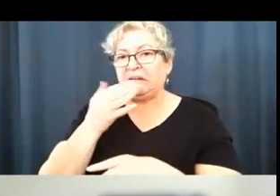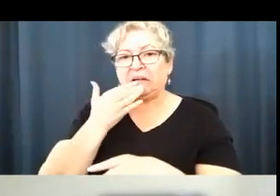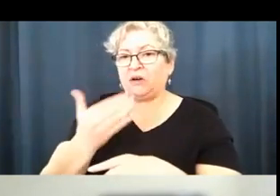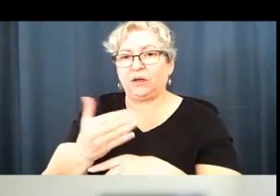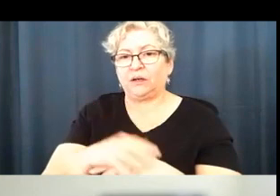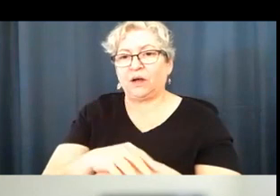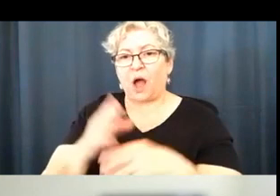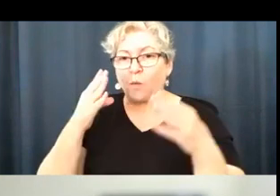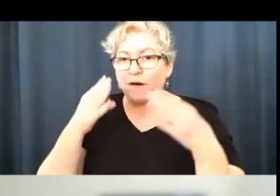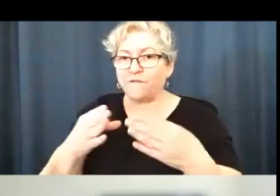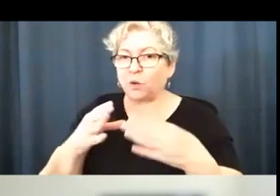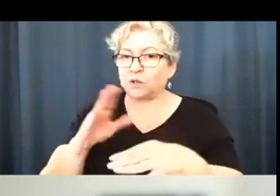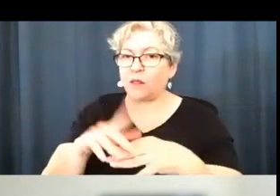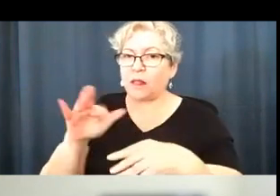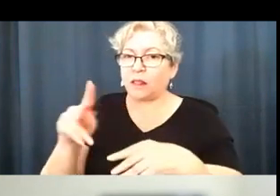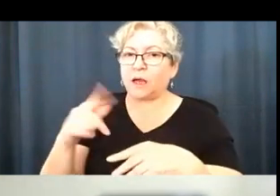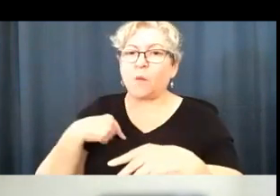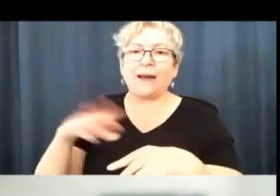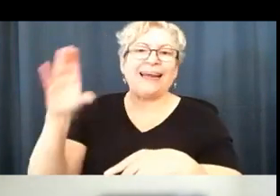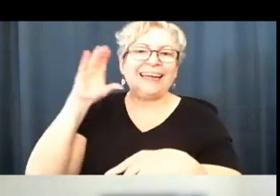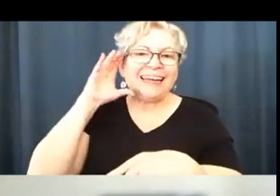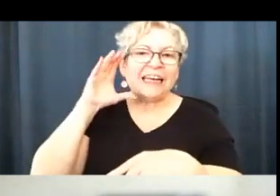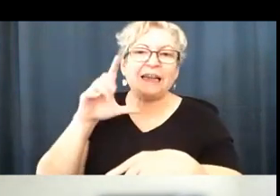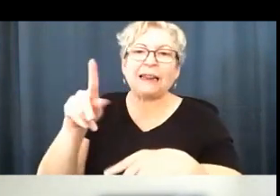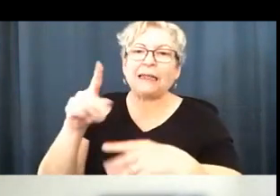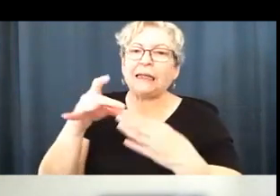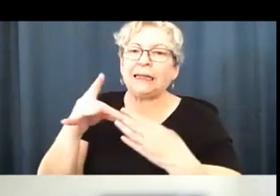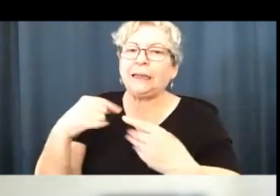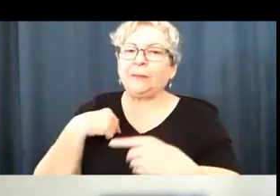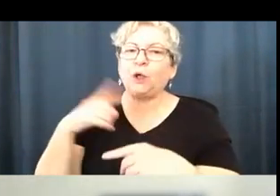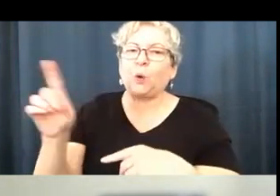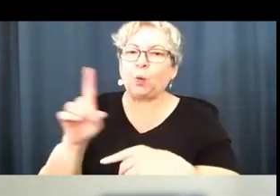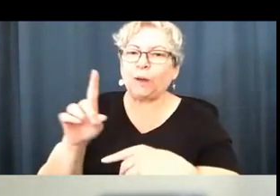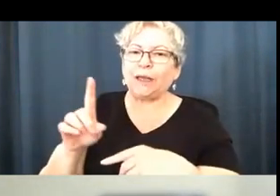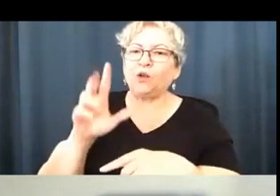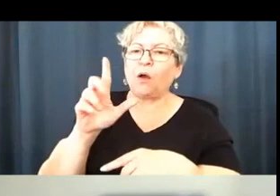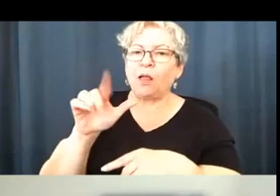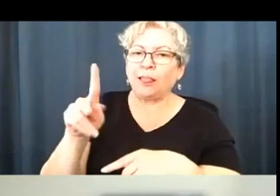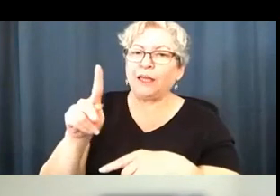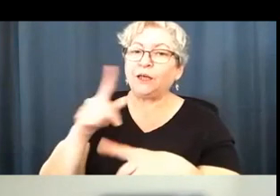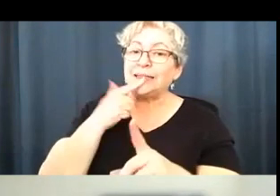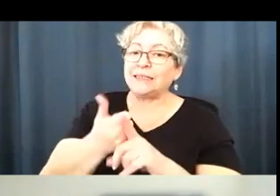I wanna hear where that link is taking me. Link should either be a verb if it's gonna do something.